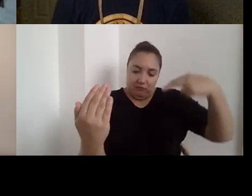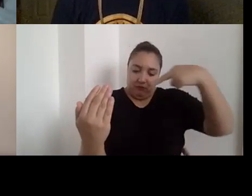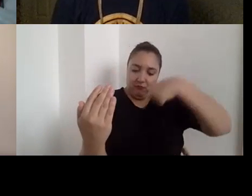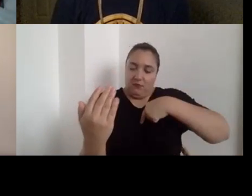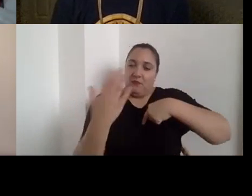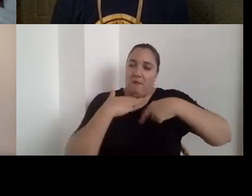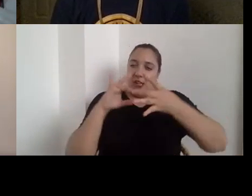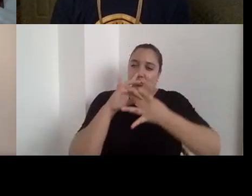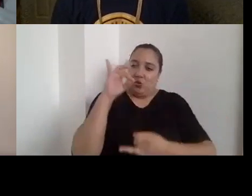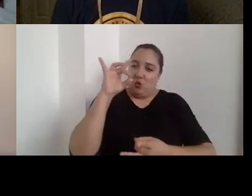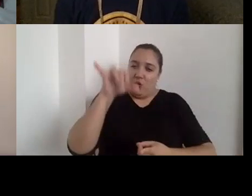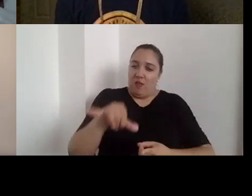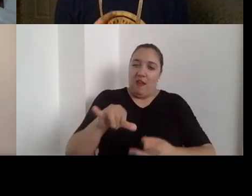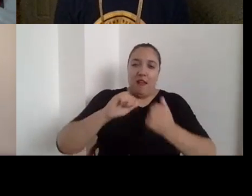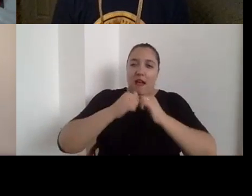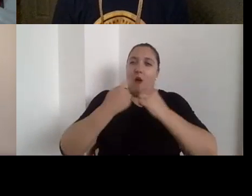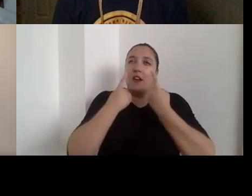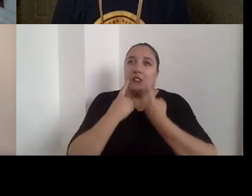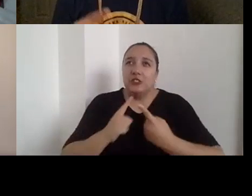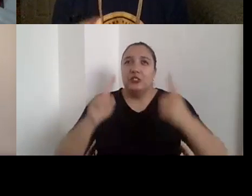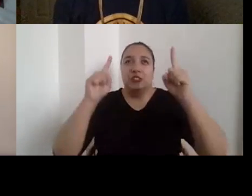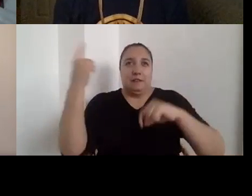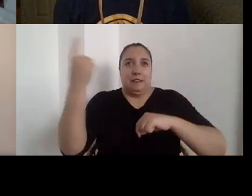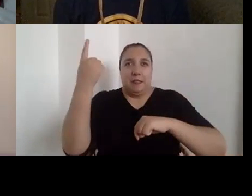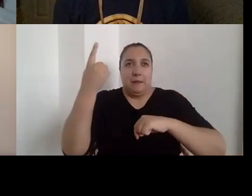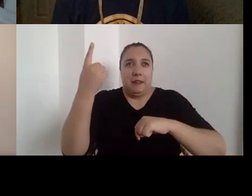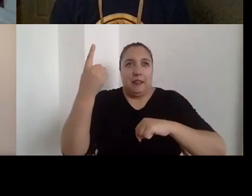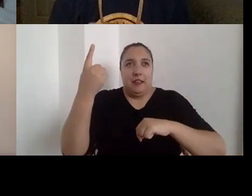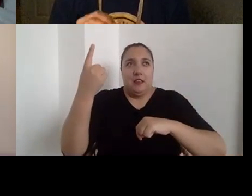with my body would reflect back to me especially when